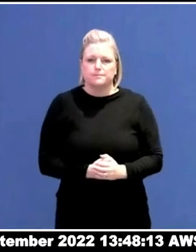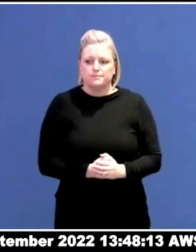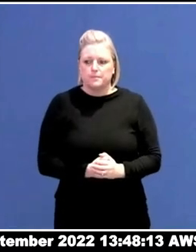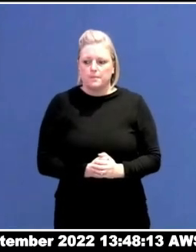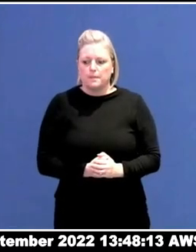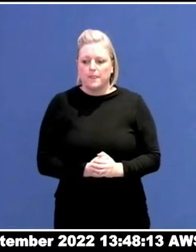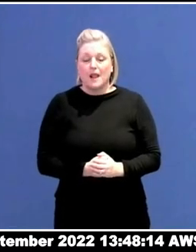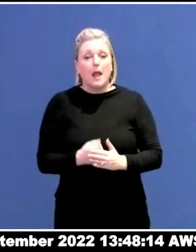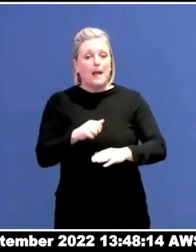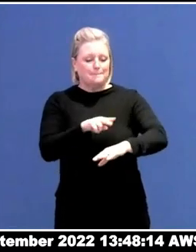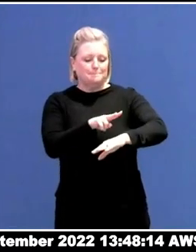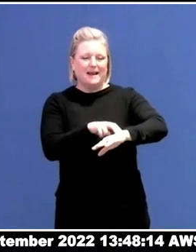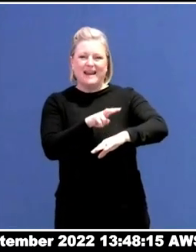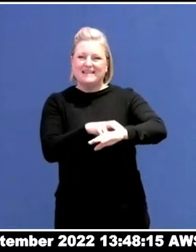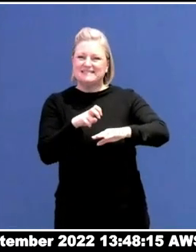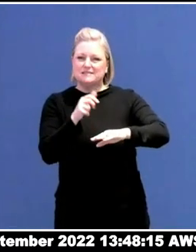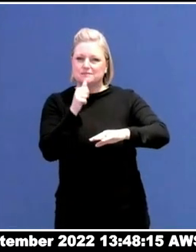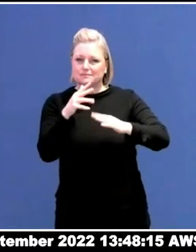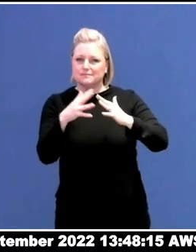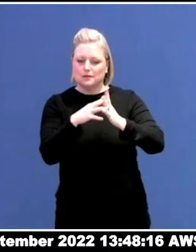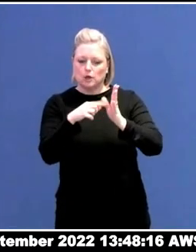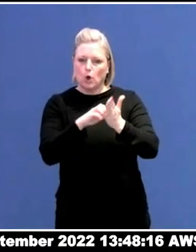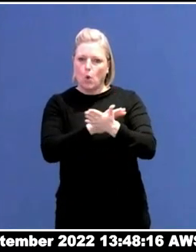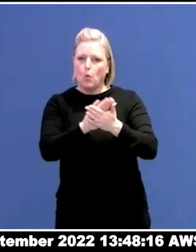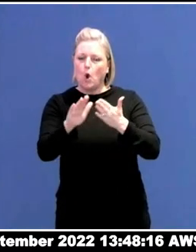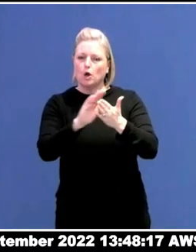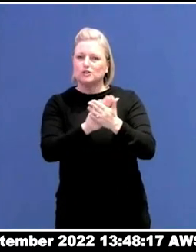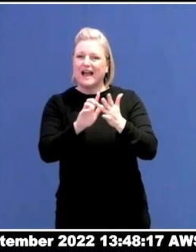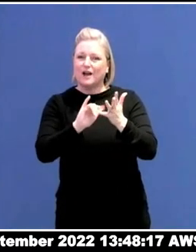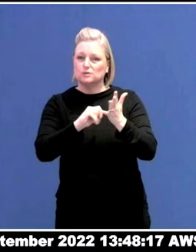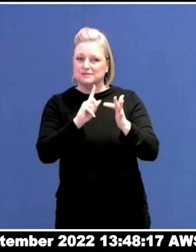watch-houses when I ask the questions - is fear of being put in solitary confinement if